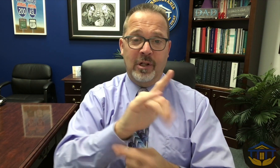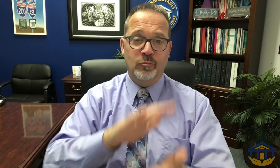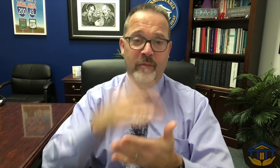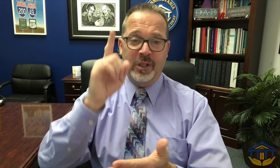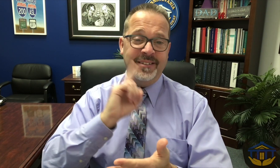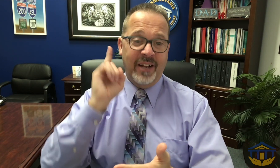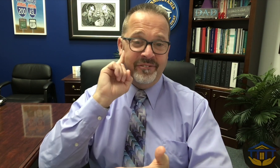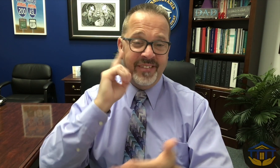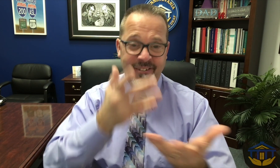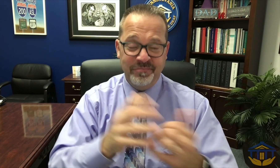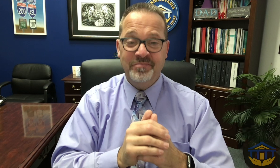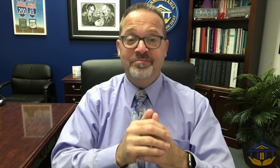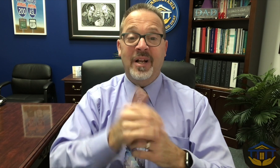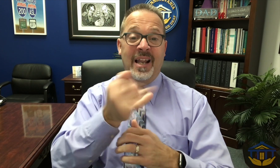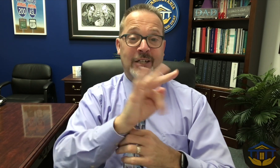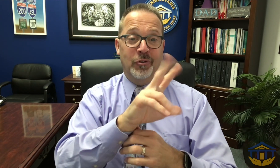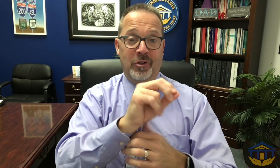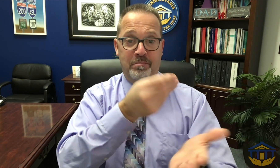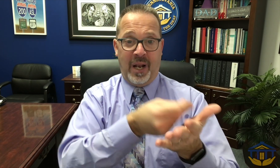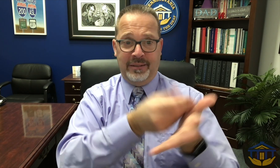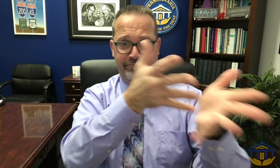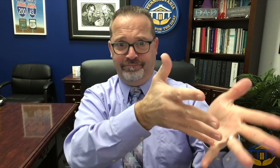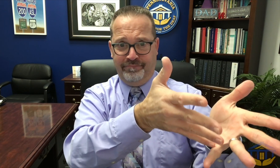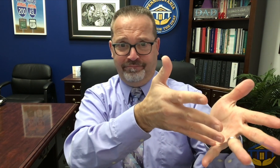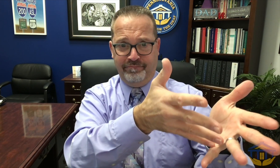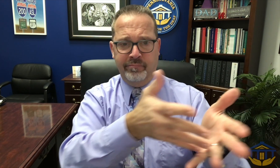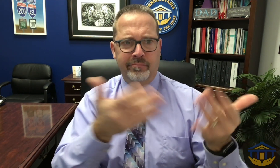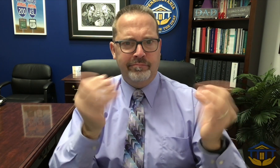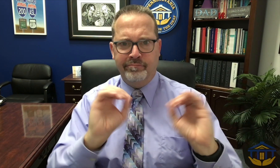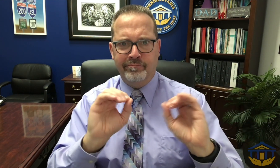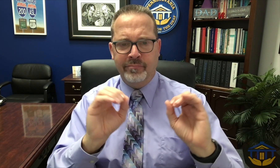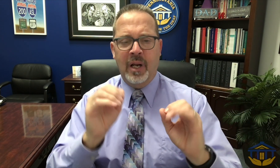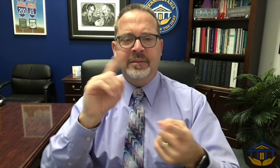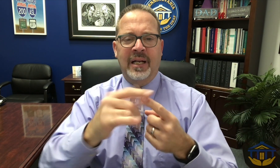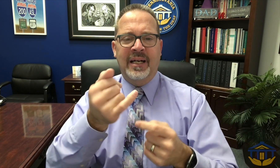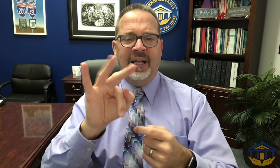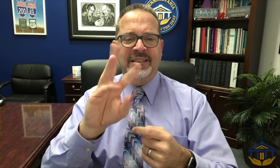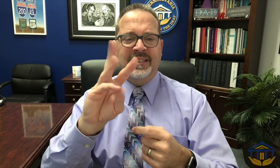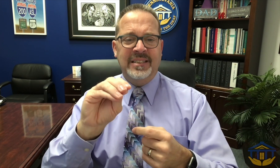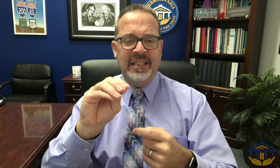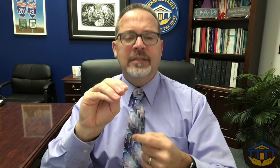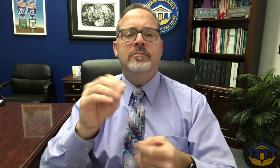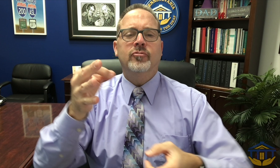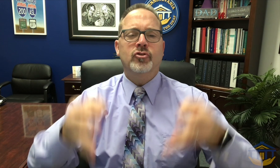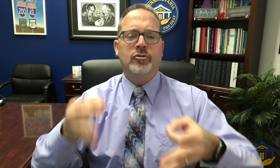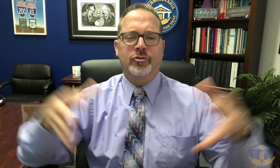He wanted the school to be named after him and in 1930 when he passed there was nothing done